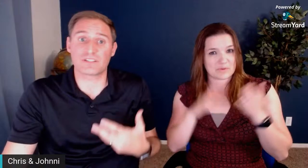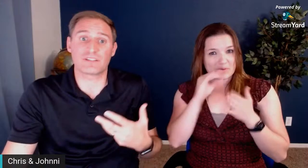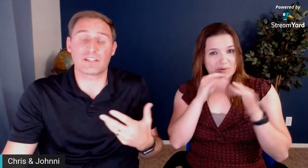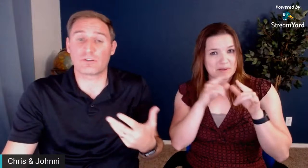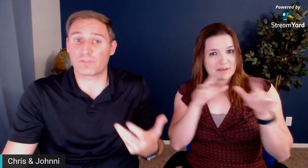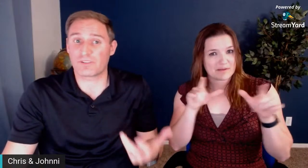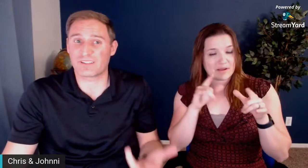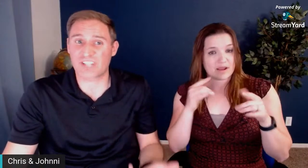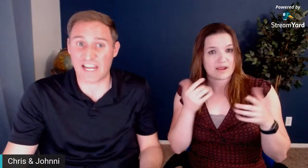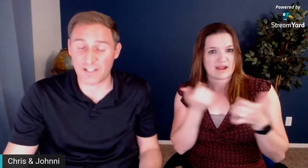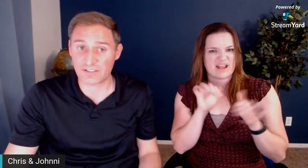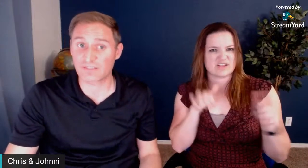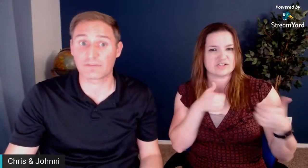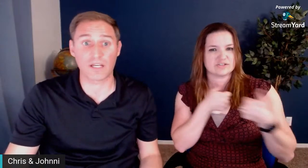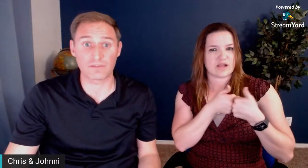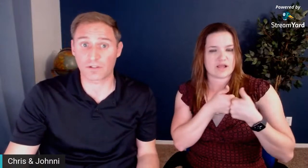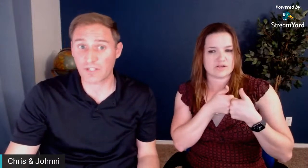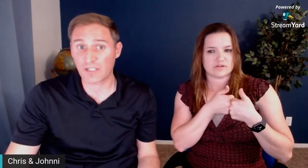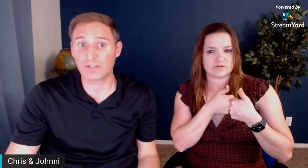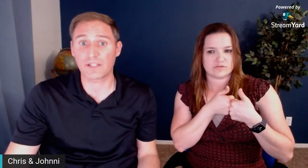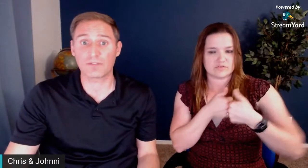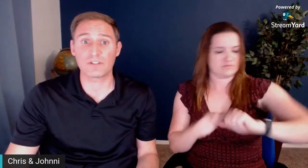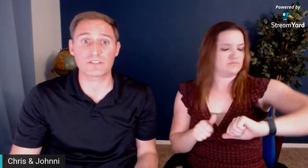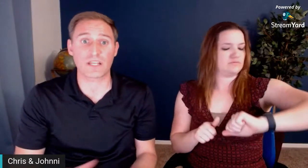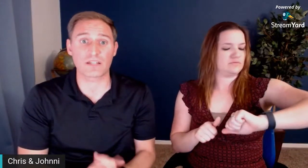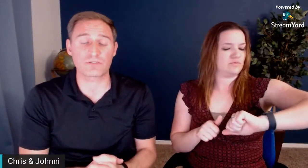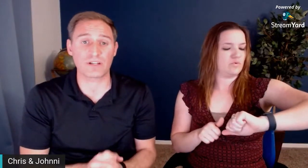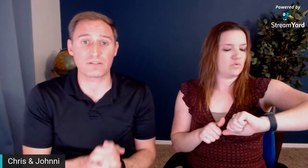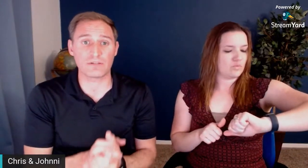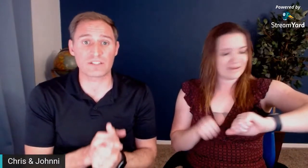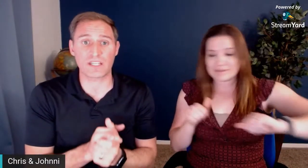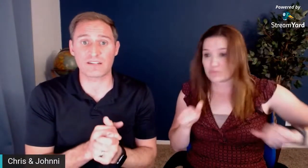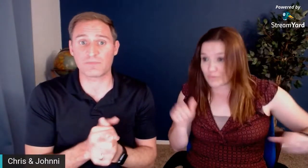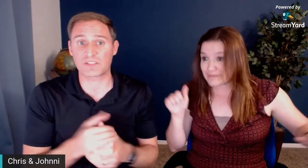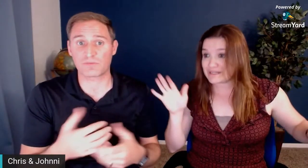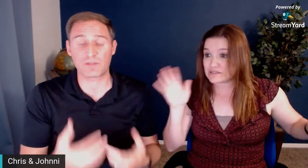and to get over the challenges of learning a new language and try to educate as much as we